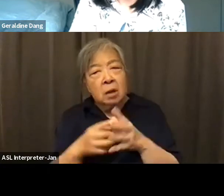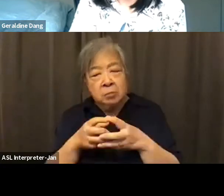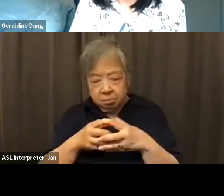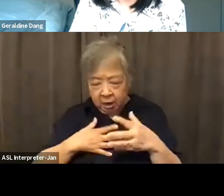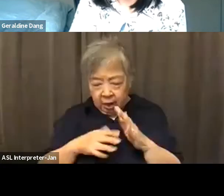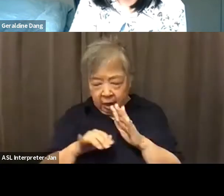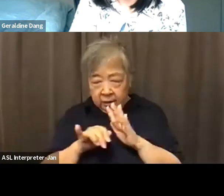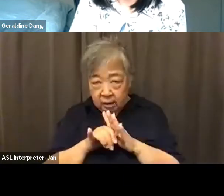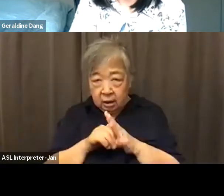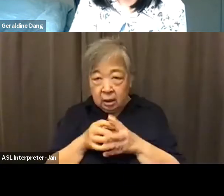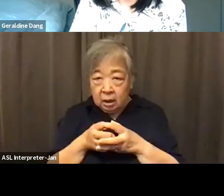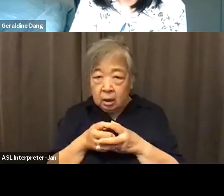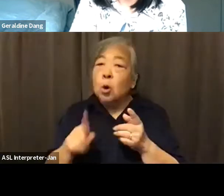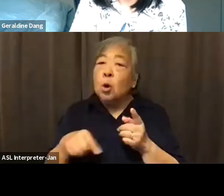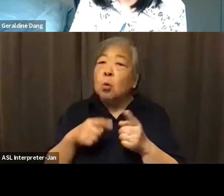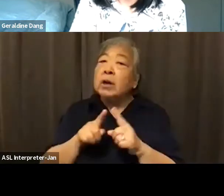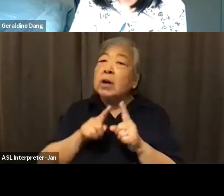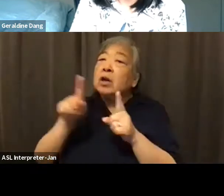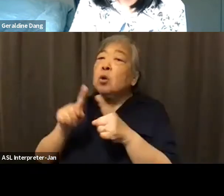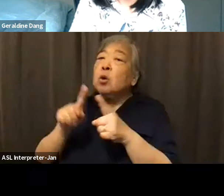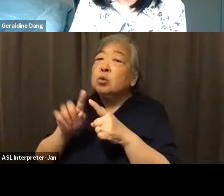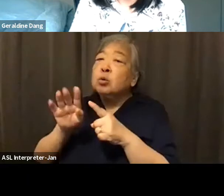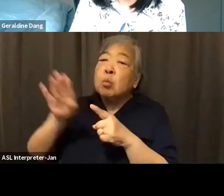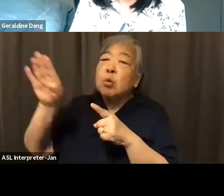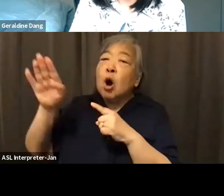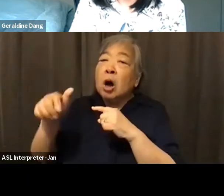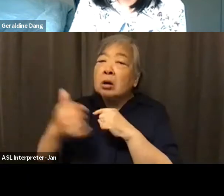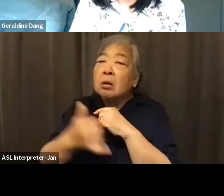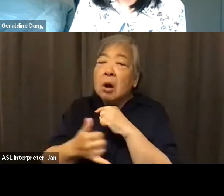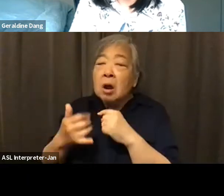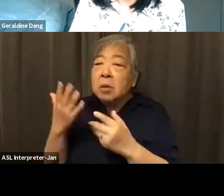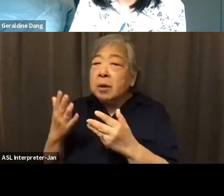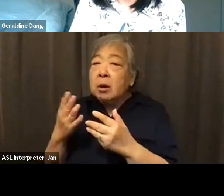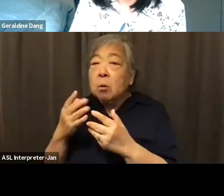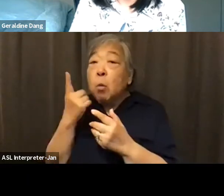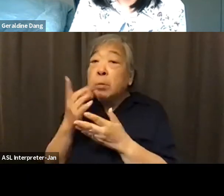going abroad is more front and center.